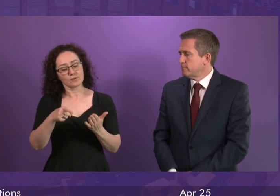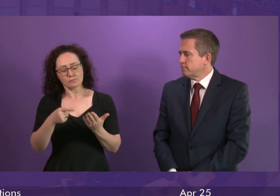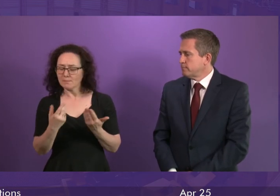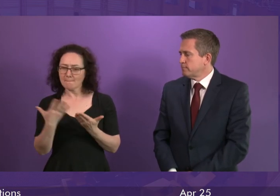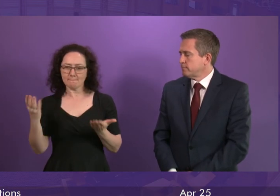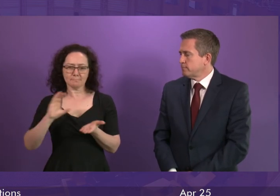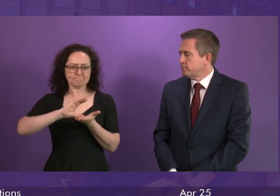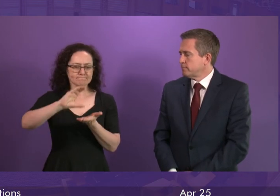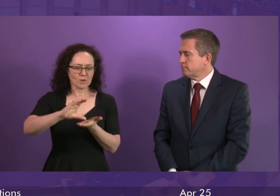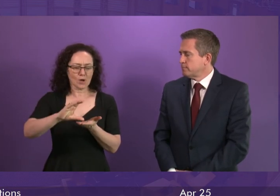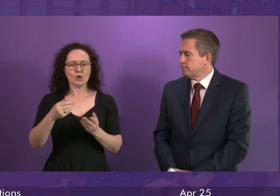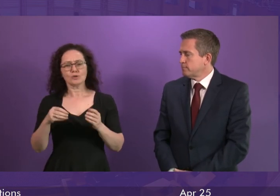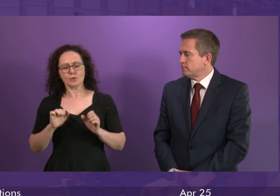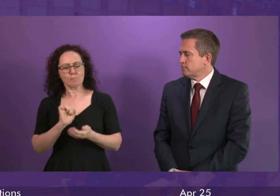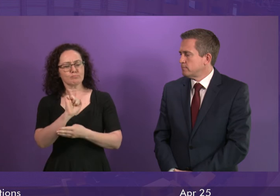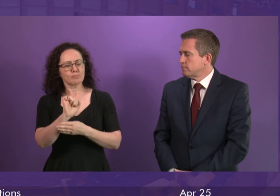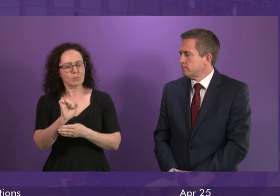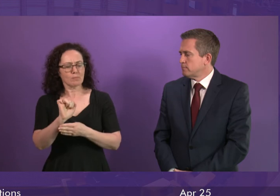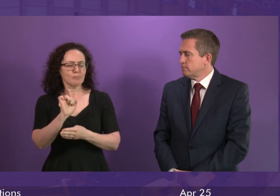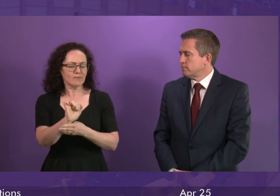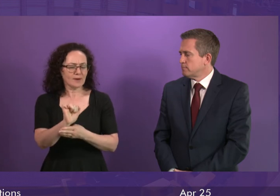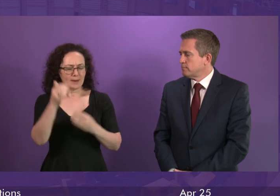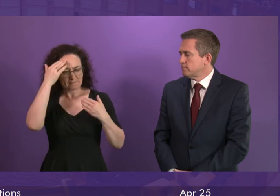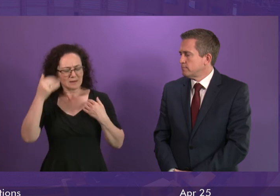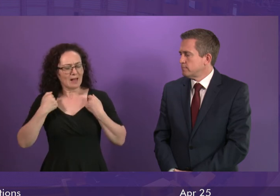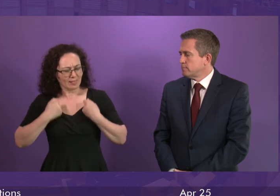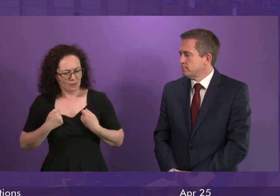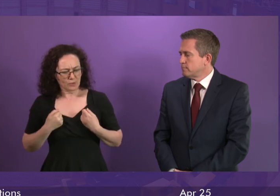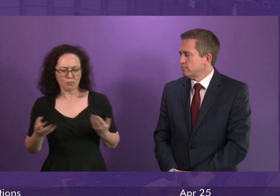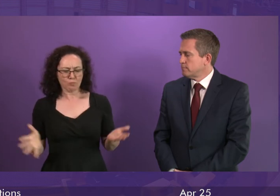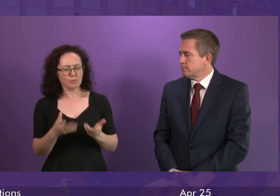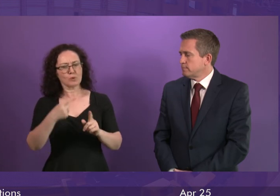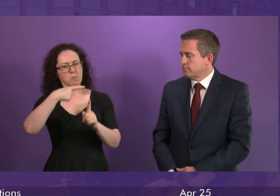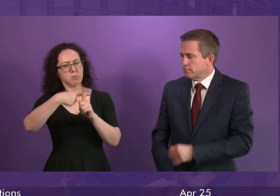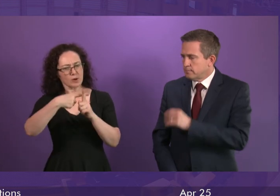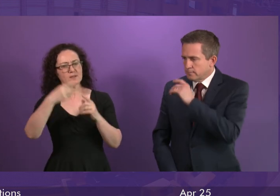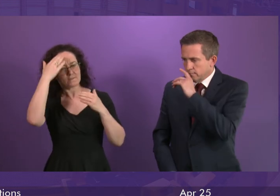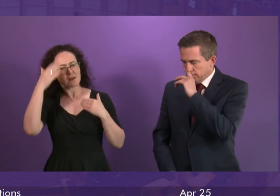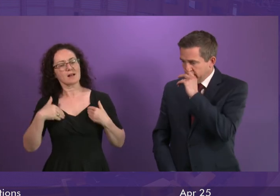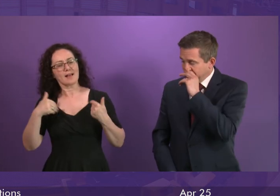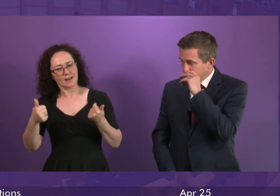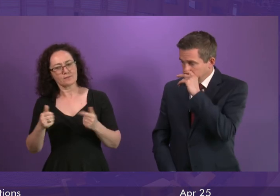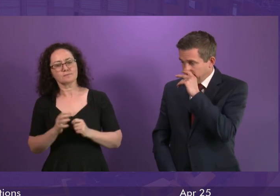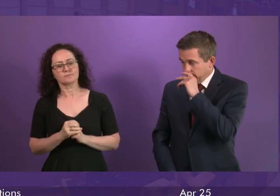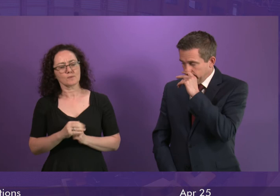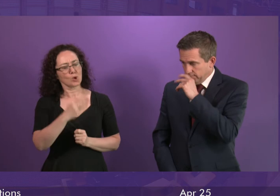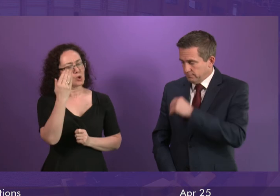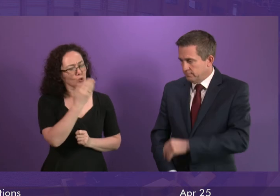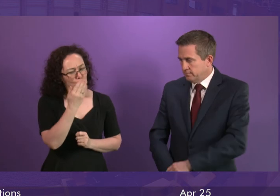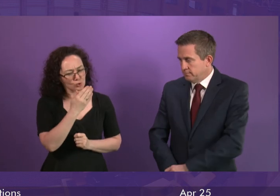positive mental health and prevent ill health. As part of that, we are committed to the creation of school counsellors in every secondary school, with availability to local primary and special